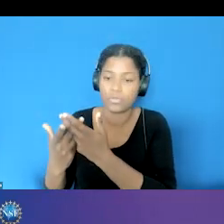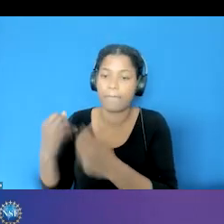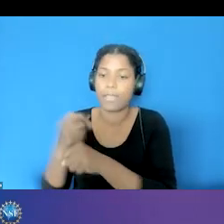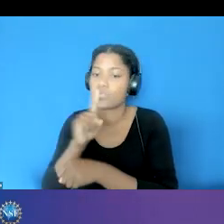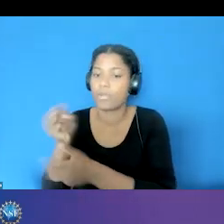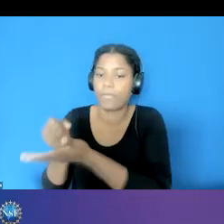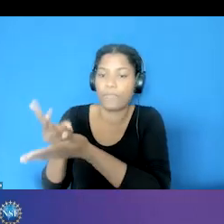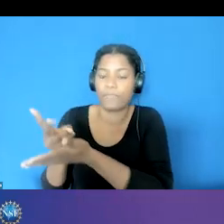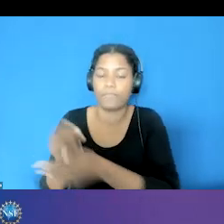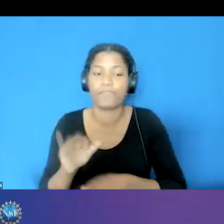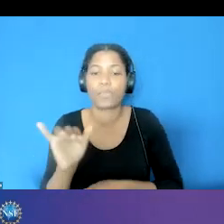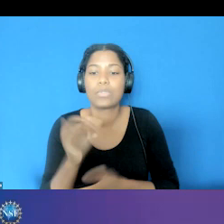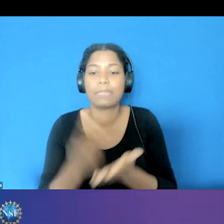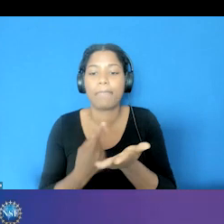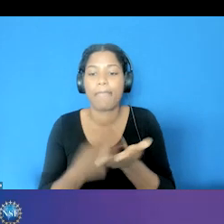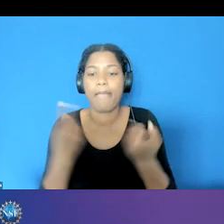We are also -- we sometimes get, in fact,